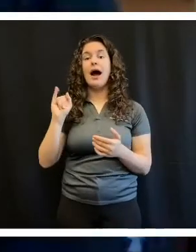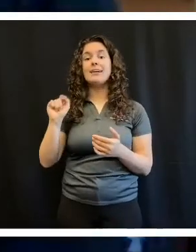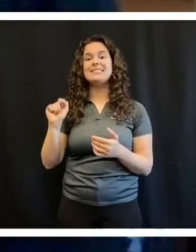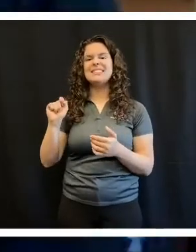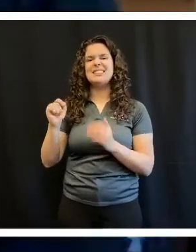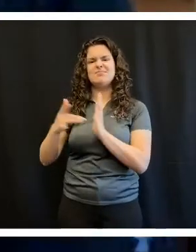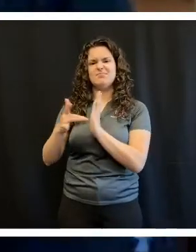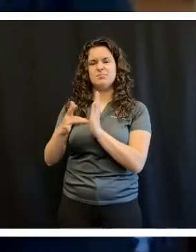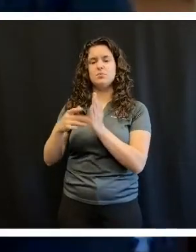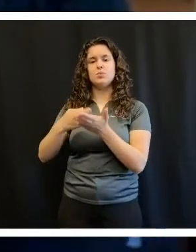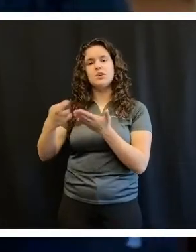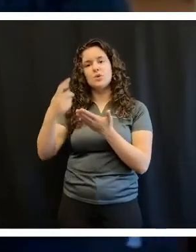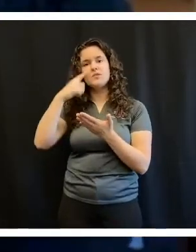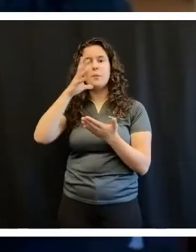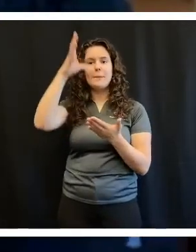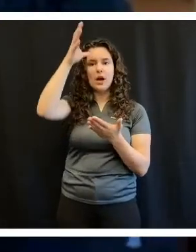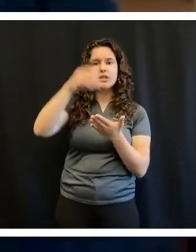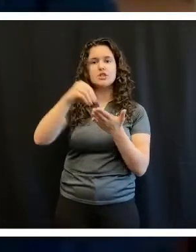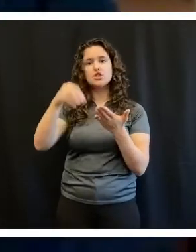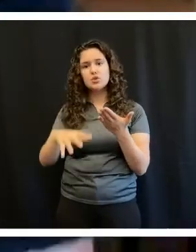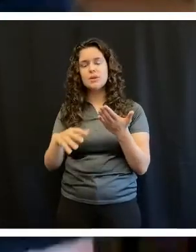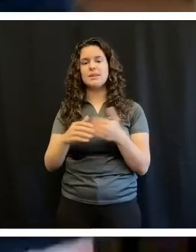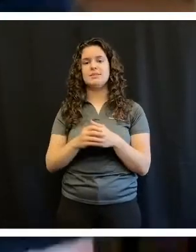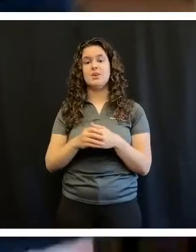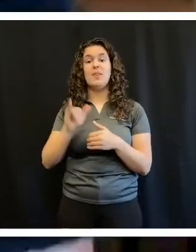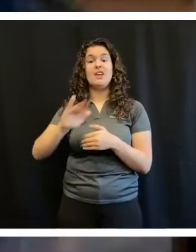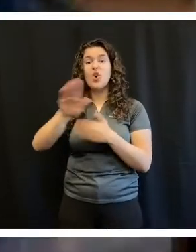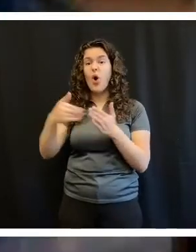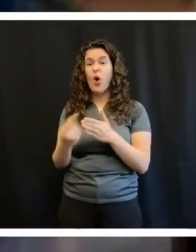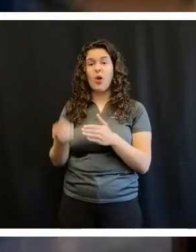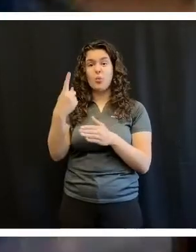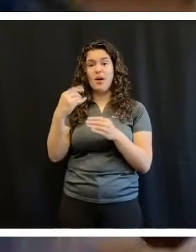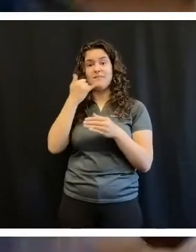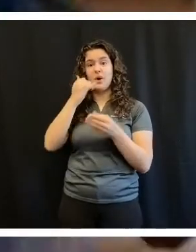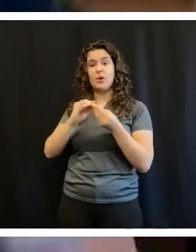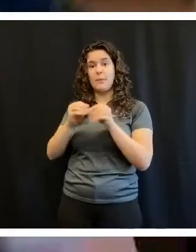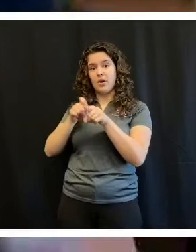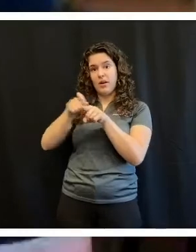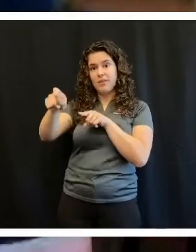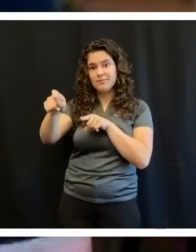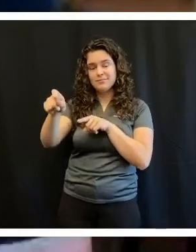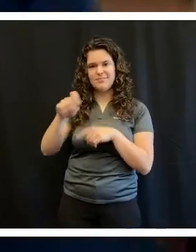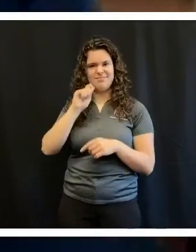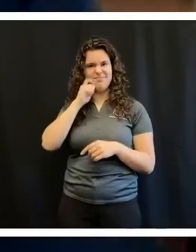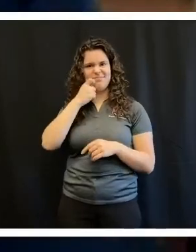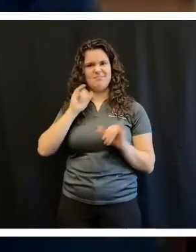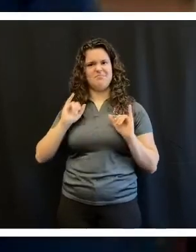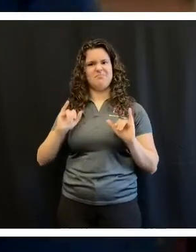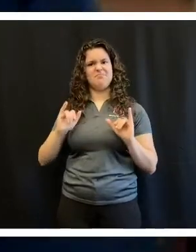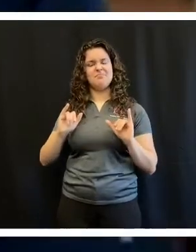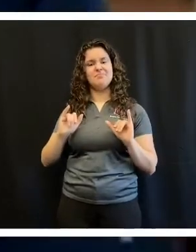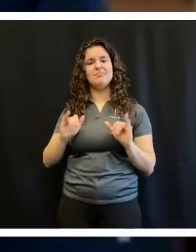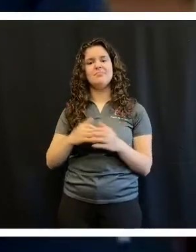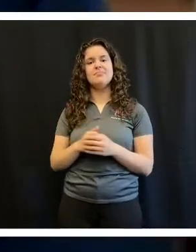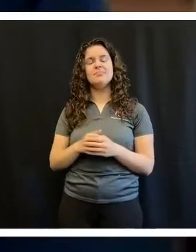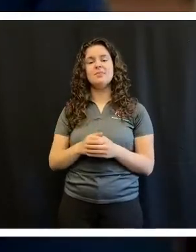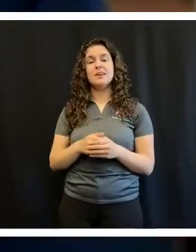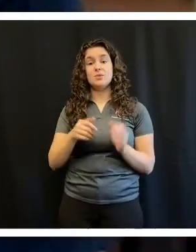So, all on one number, which I thought was ironic because after you, you know, if you're dealing with technology issues, you might need to go back